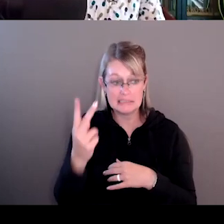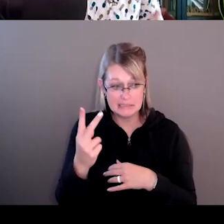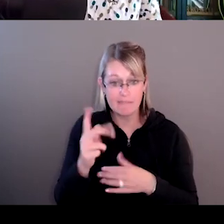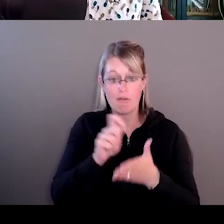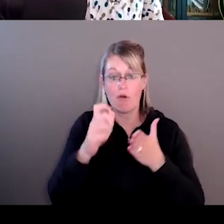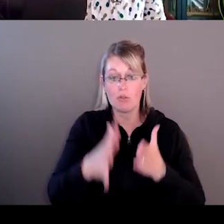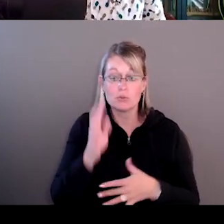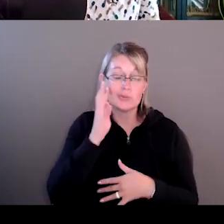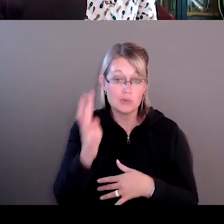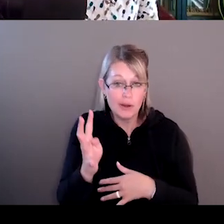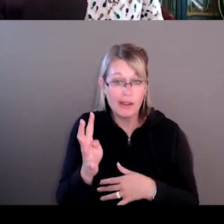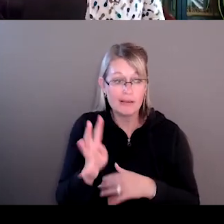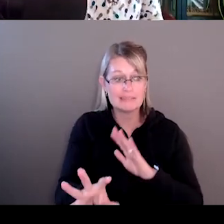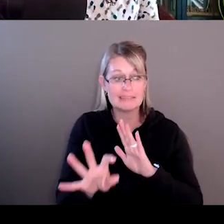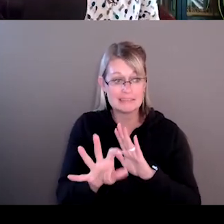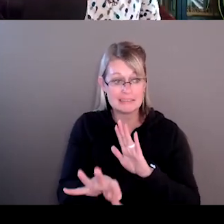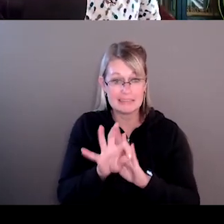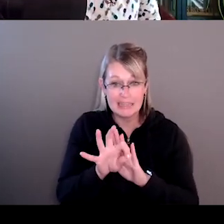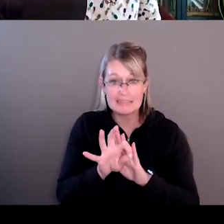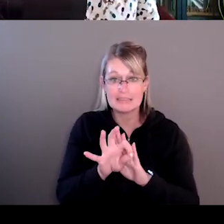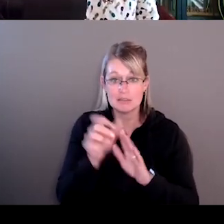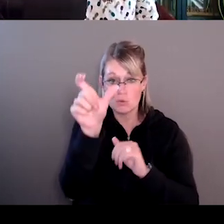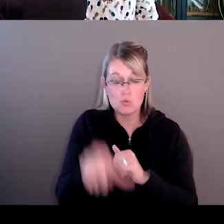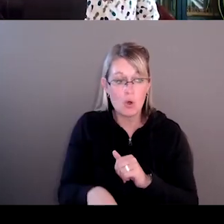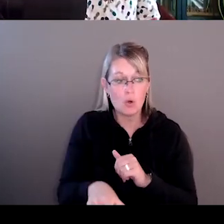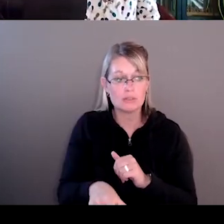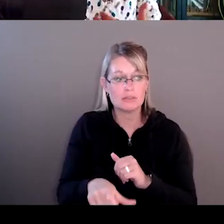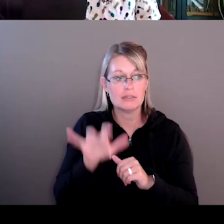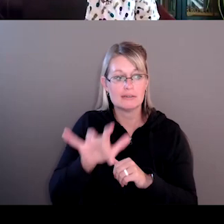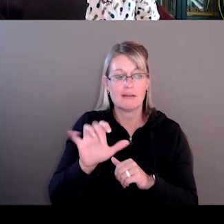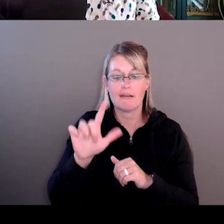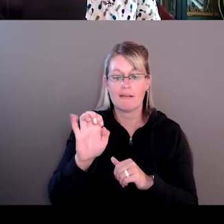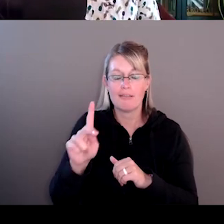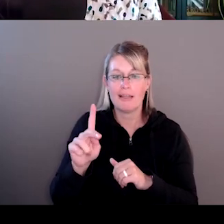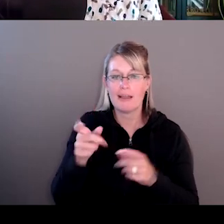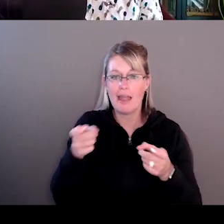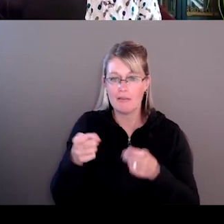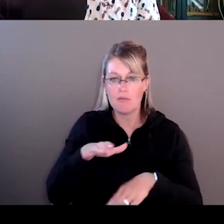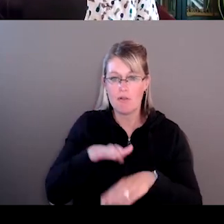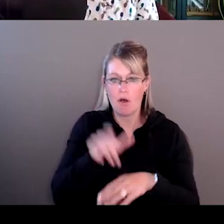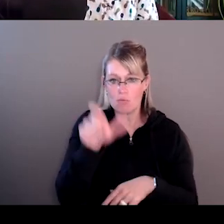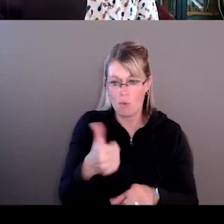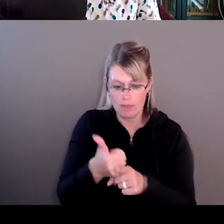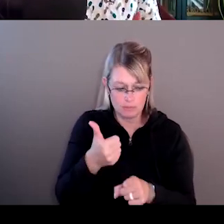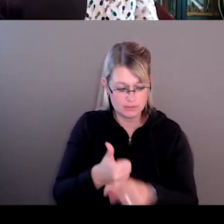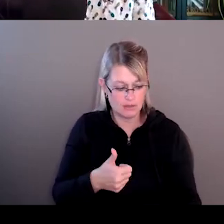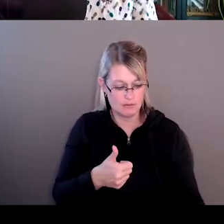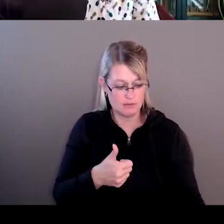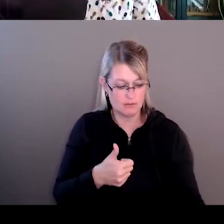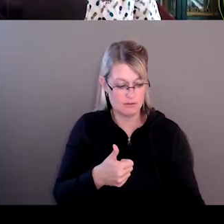create selectable rows is to put click handlers on the rows themselves they are, unfortunately,